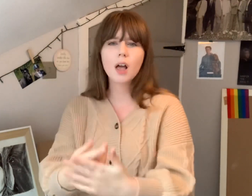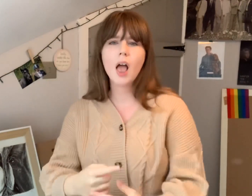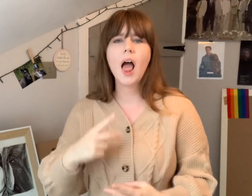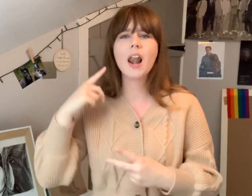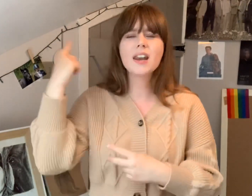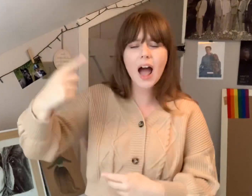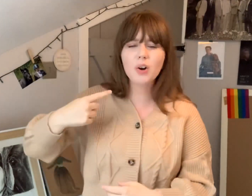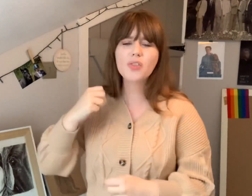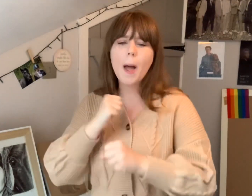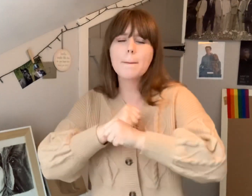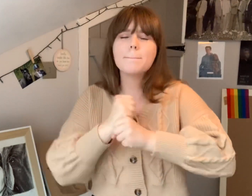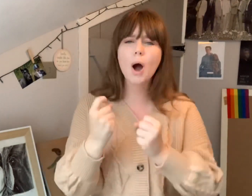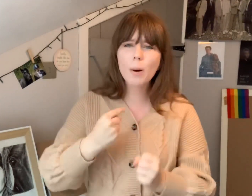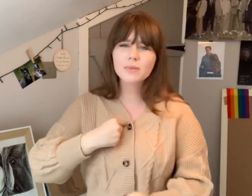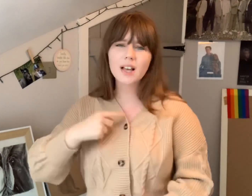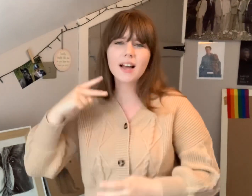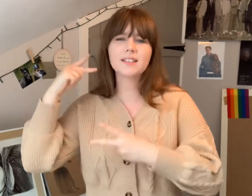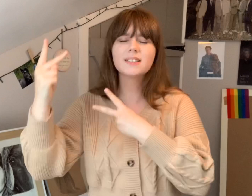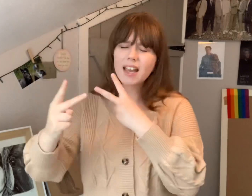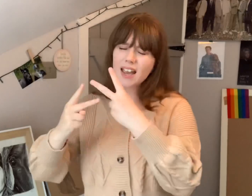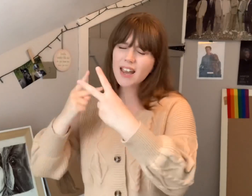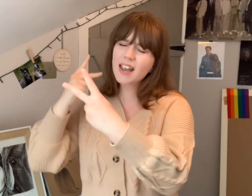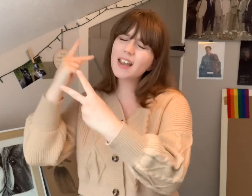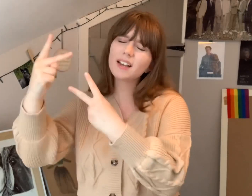Louder than bombs I sing